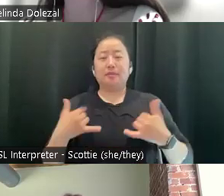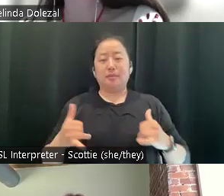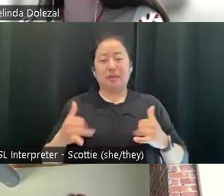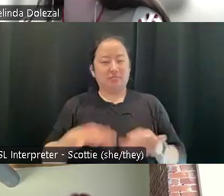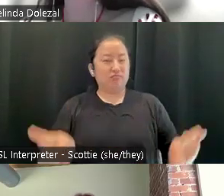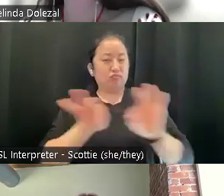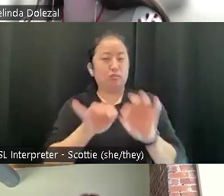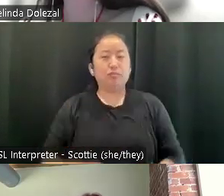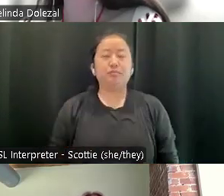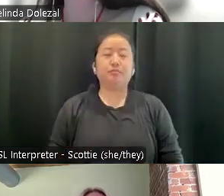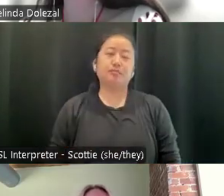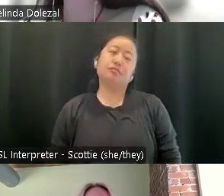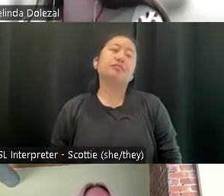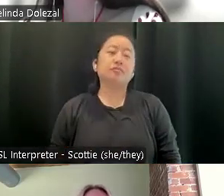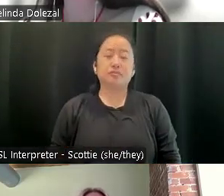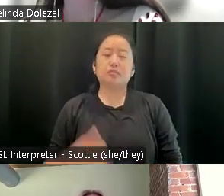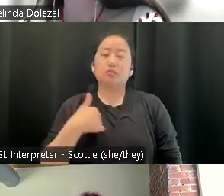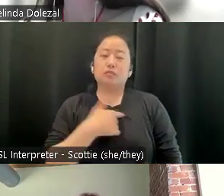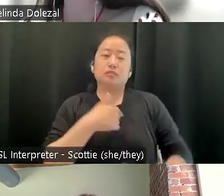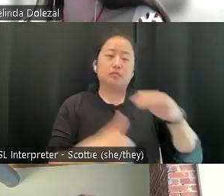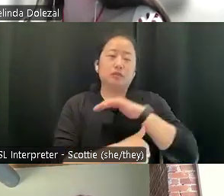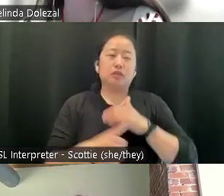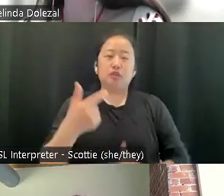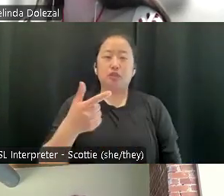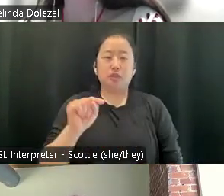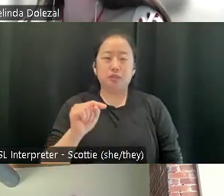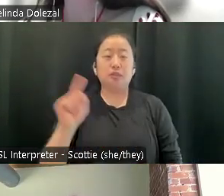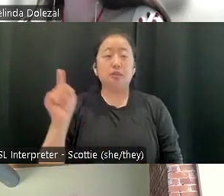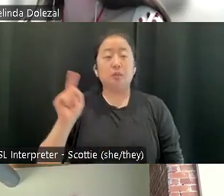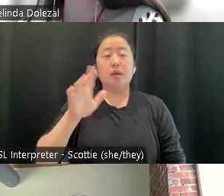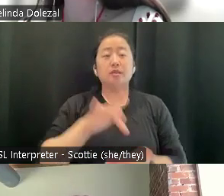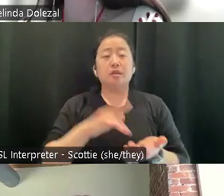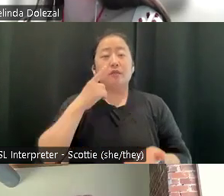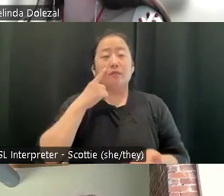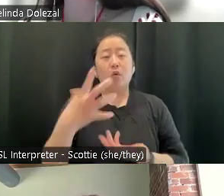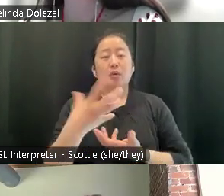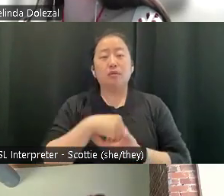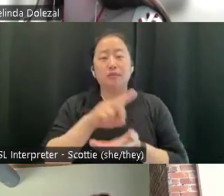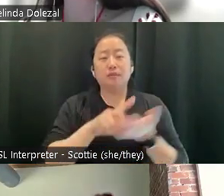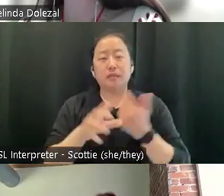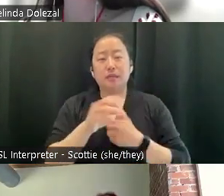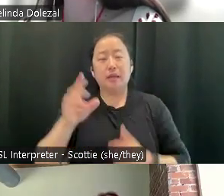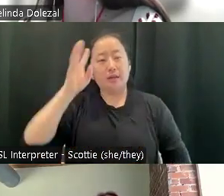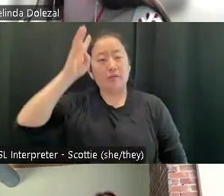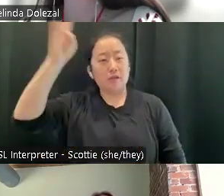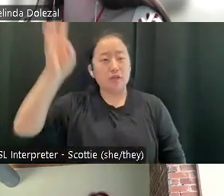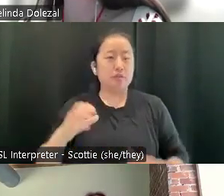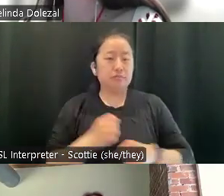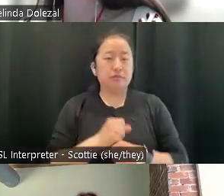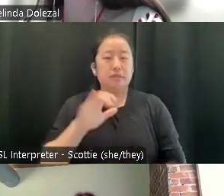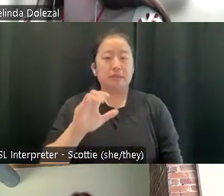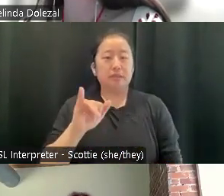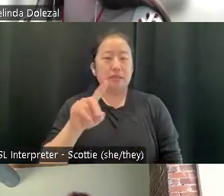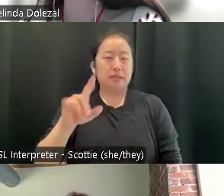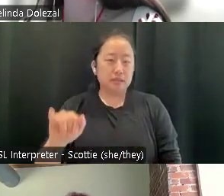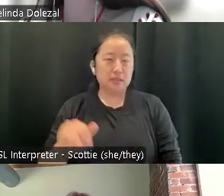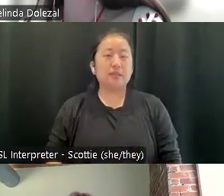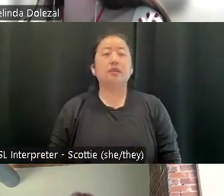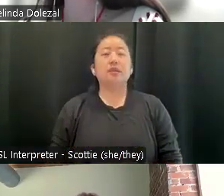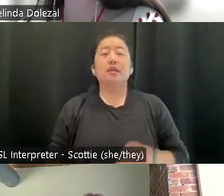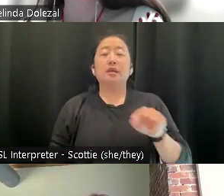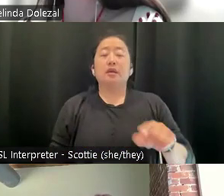We also at Georgia Tech, we have research that focuses on accessibility